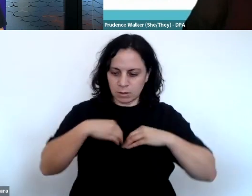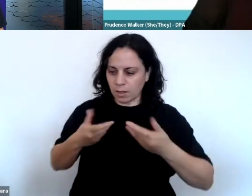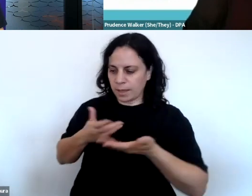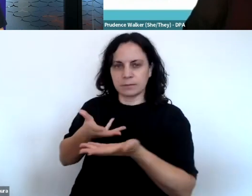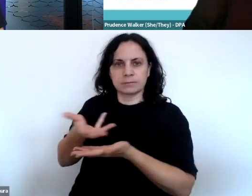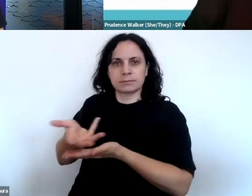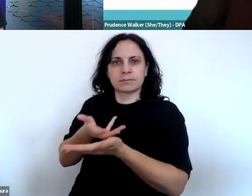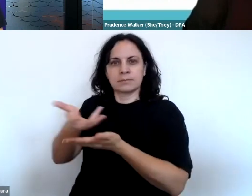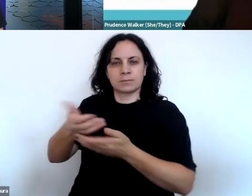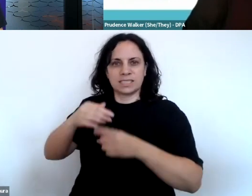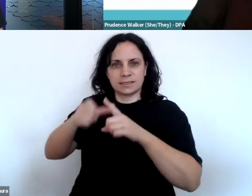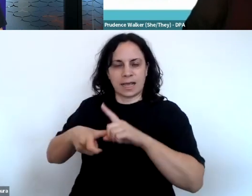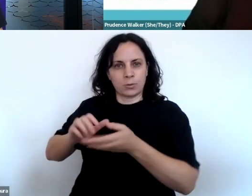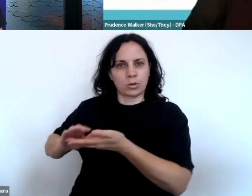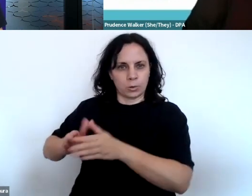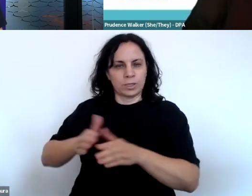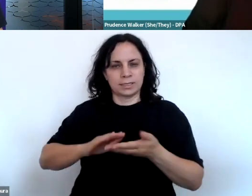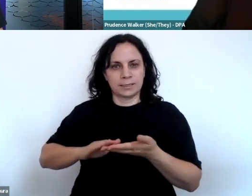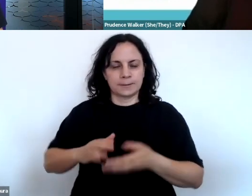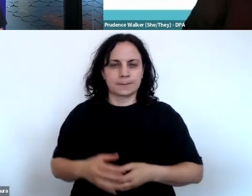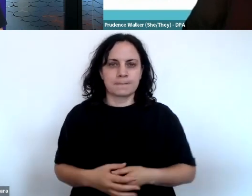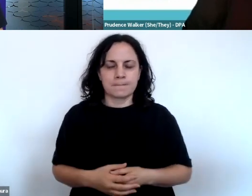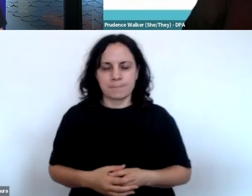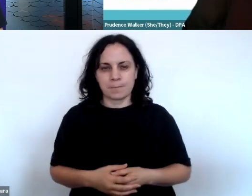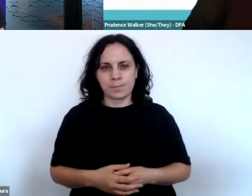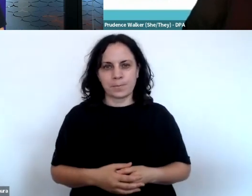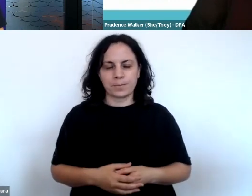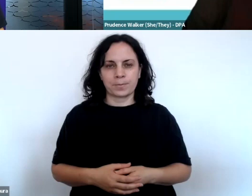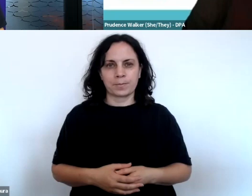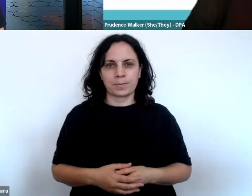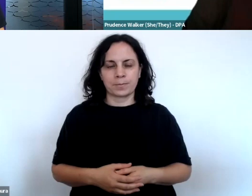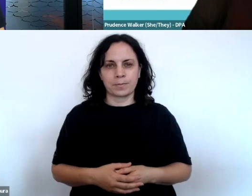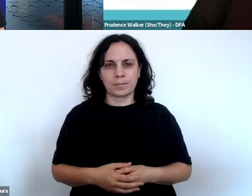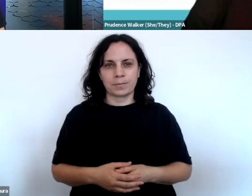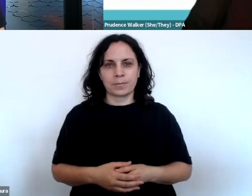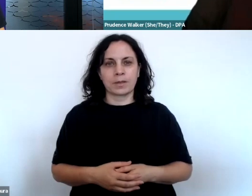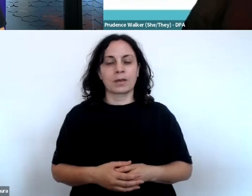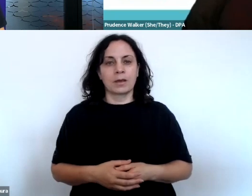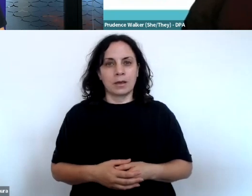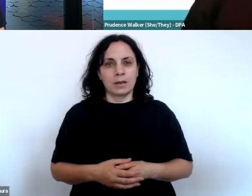and I think one of the opportunities we’ve got at Whaikaha next year